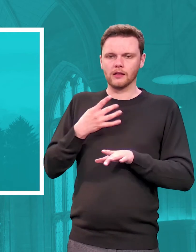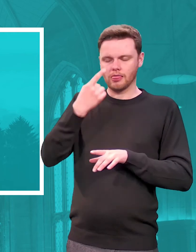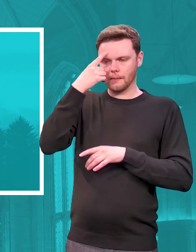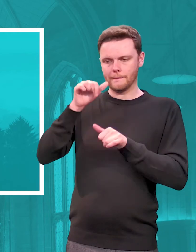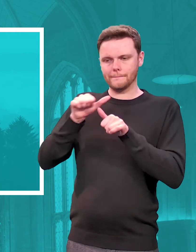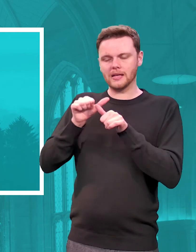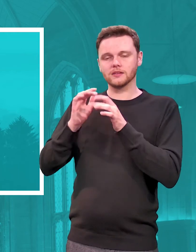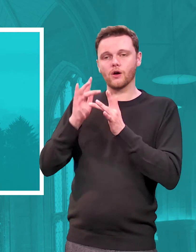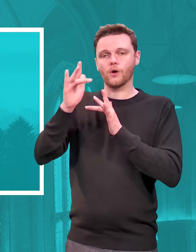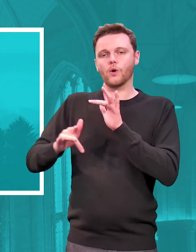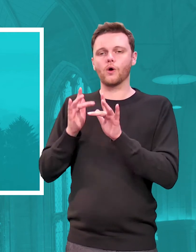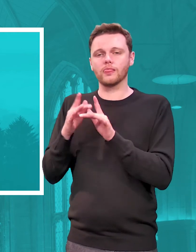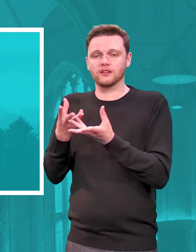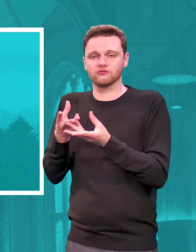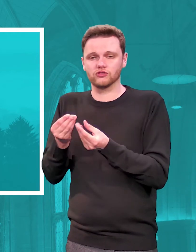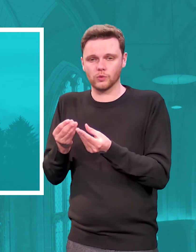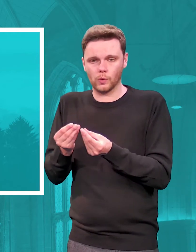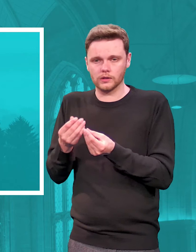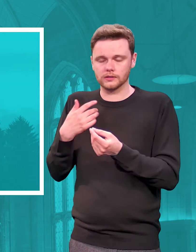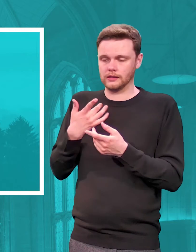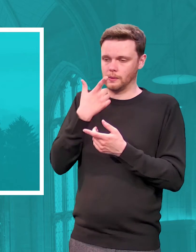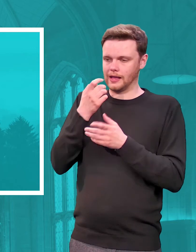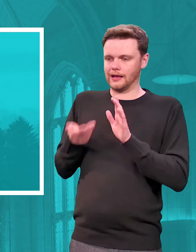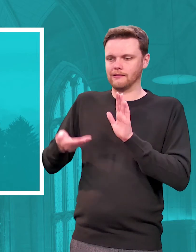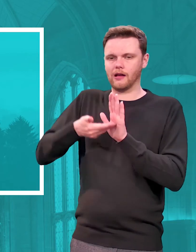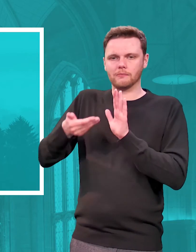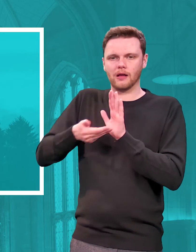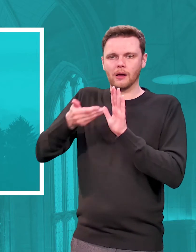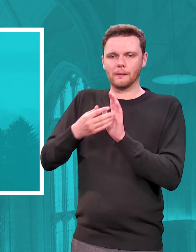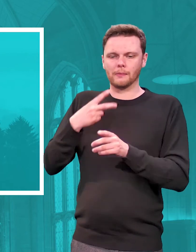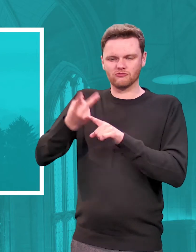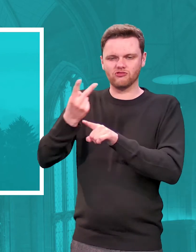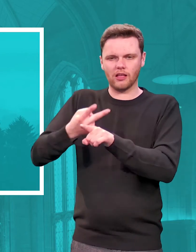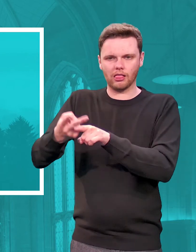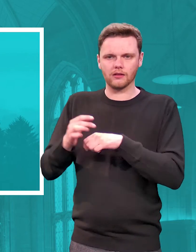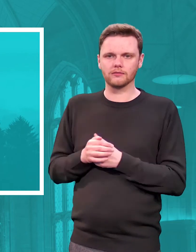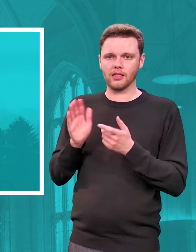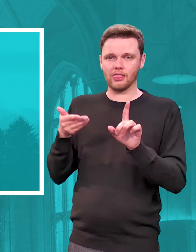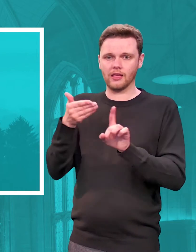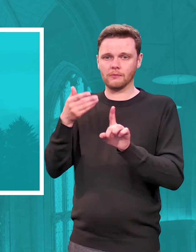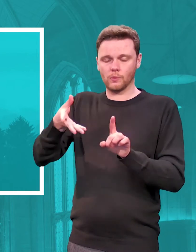which is capable of being updated more regularly. We intend to learn from other denominations